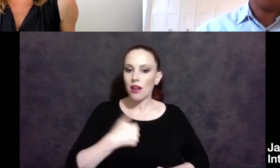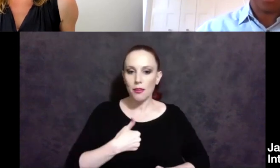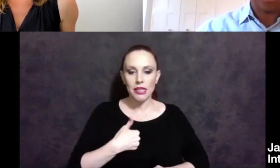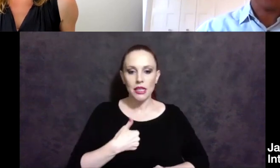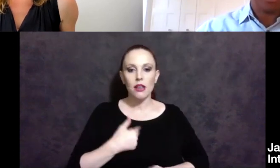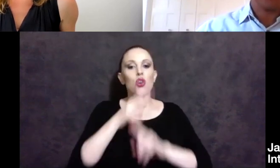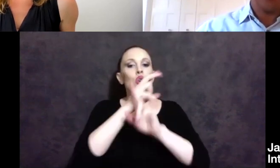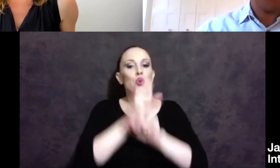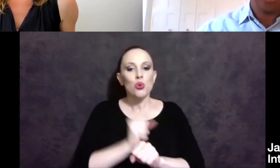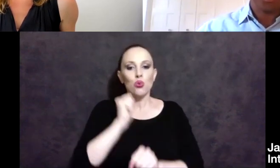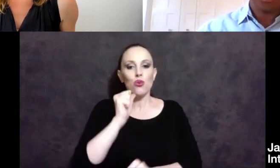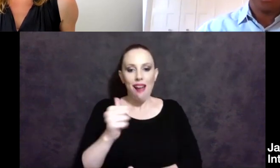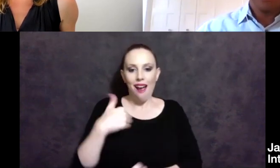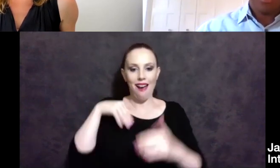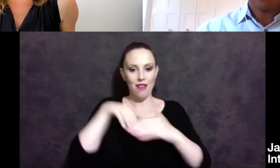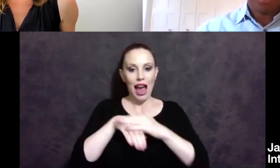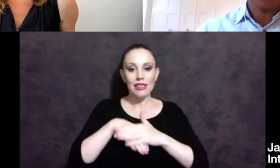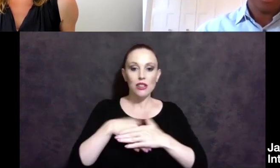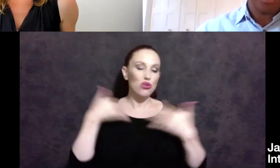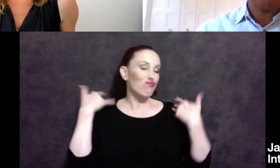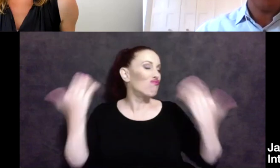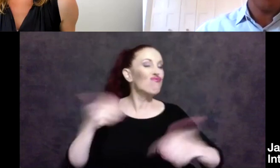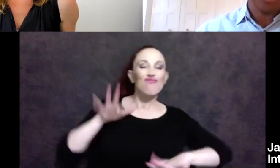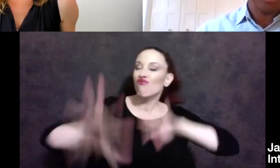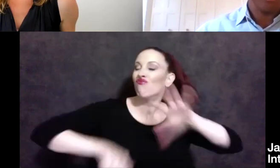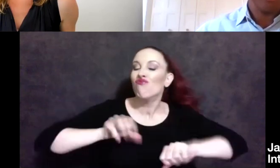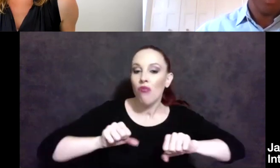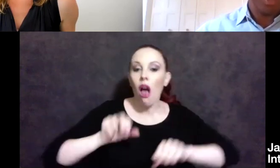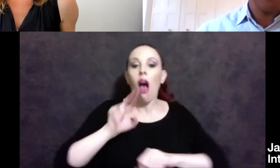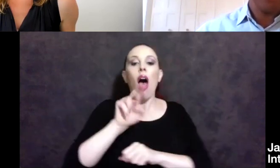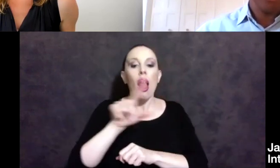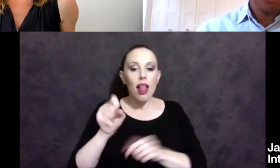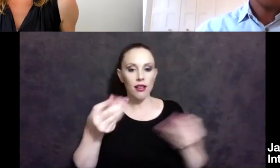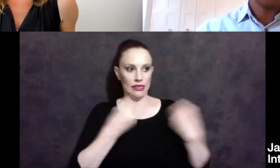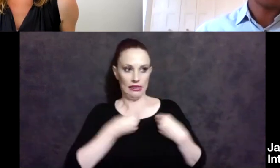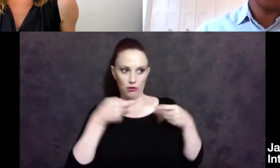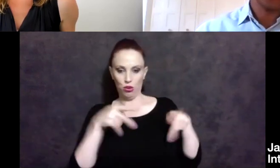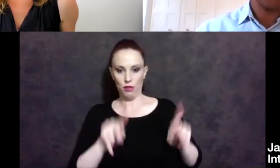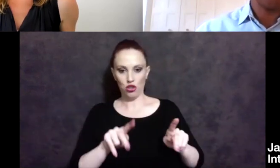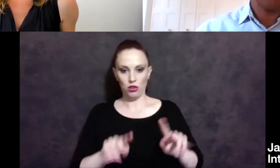access to move freely unless they were given permission. Then they were given permission